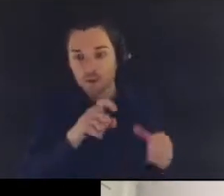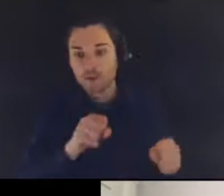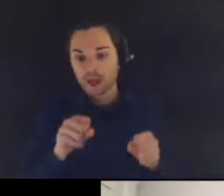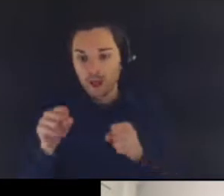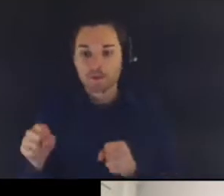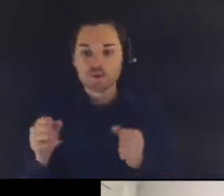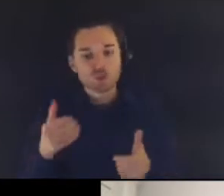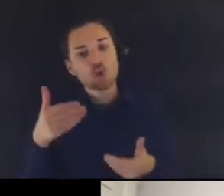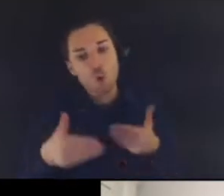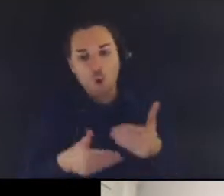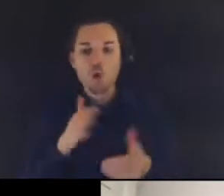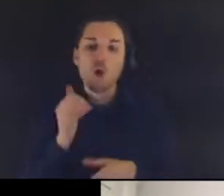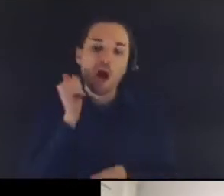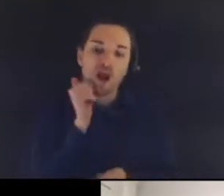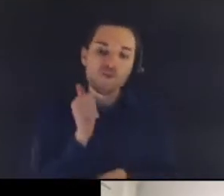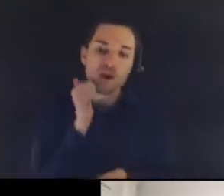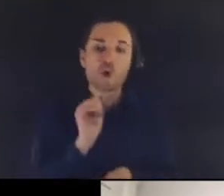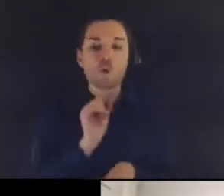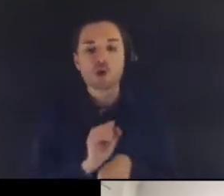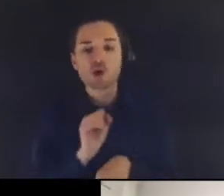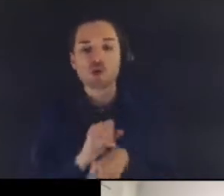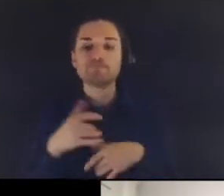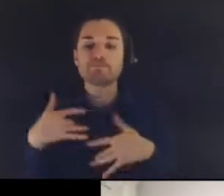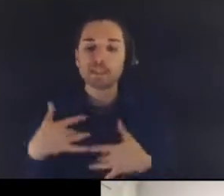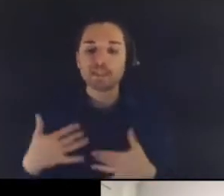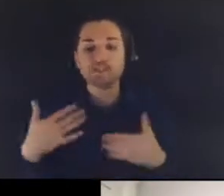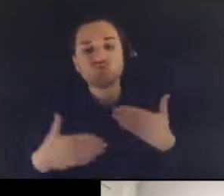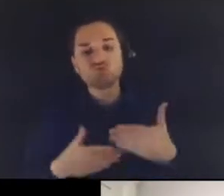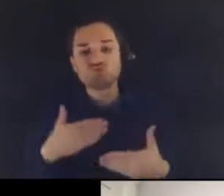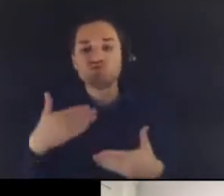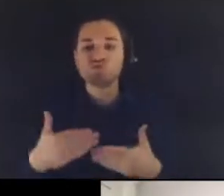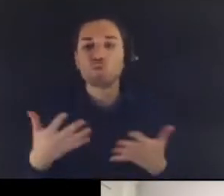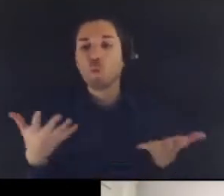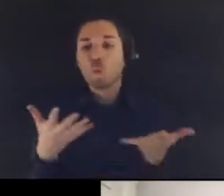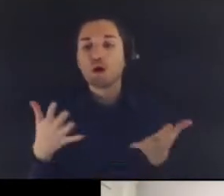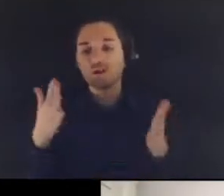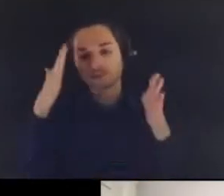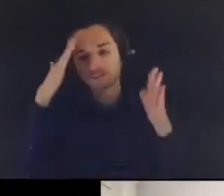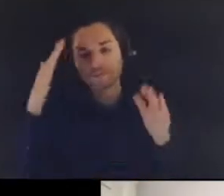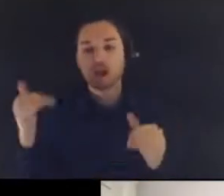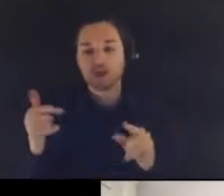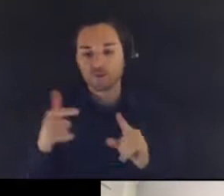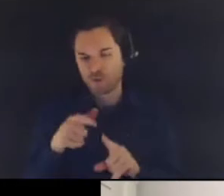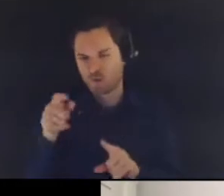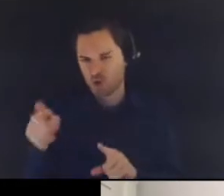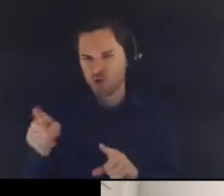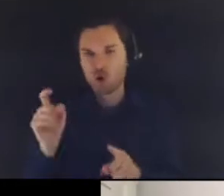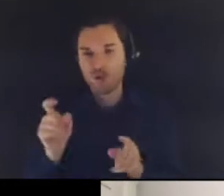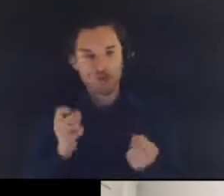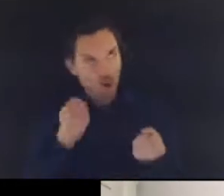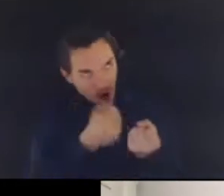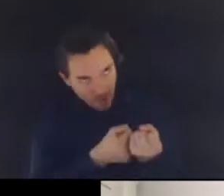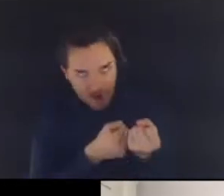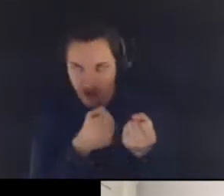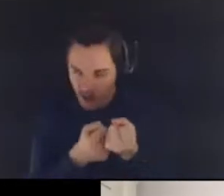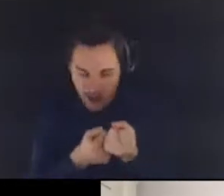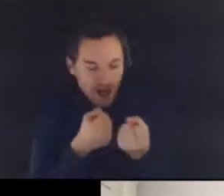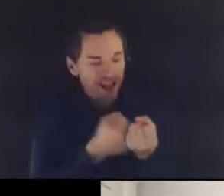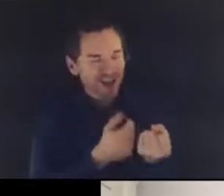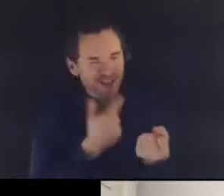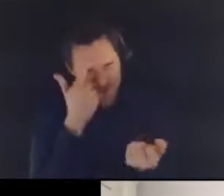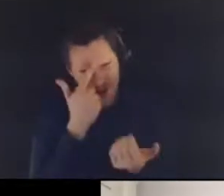day-to-day work. As expected of you. You have to advocate for every day sometimes,